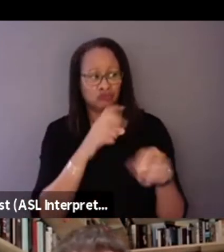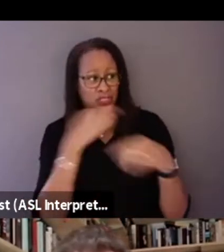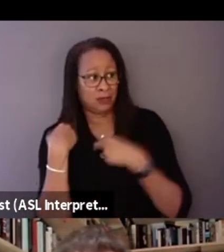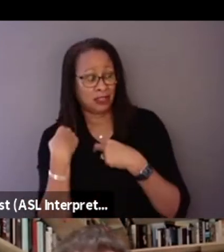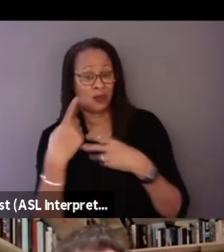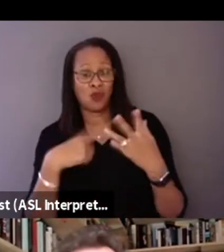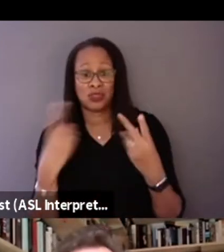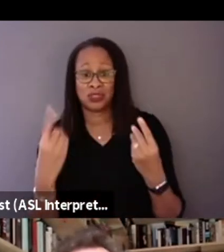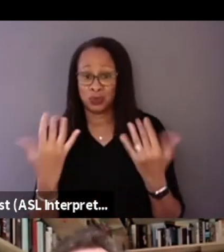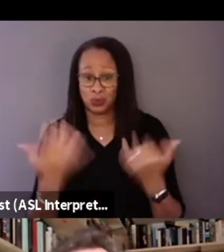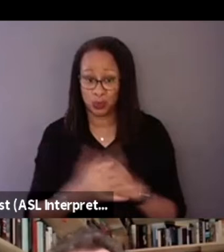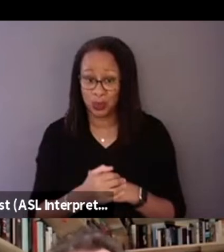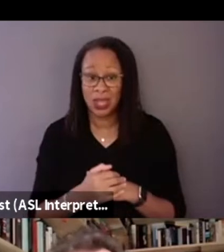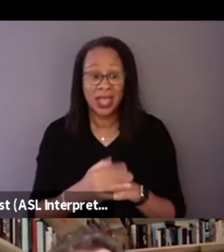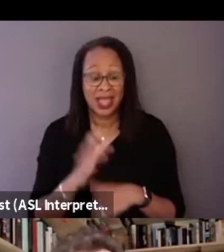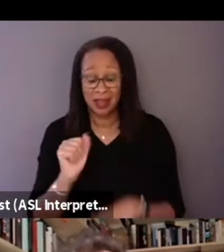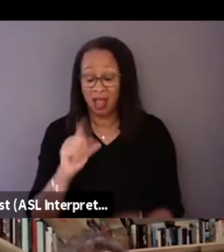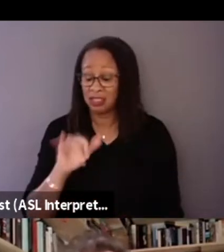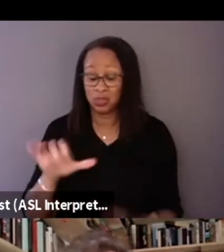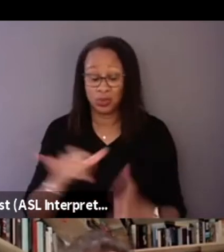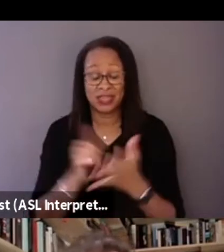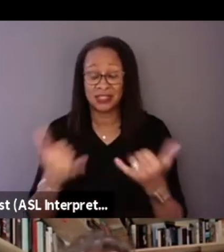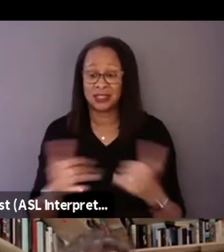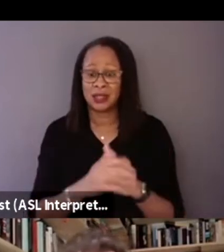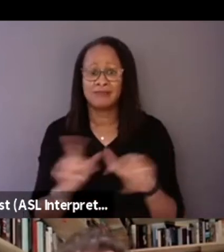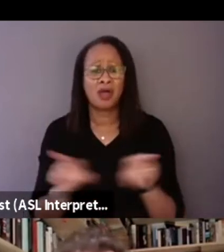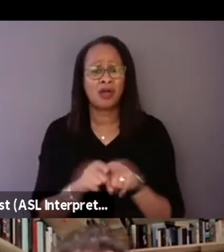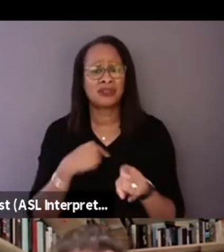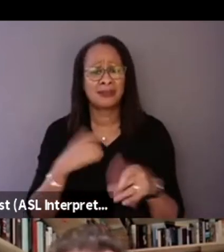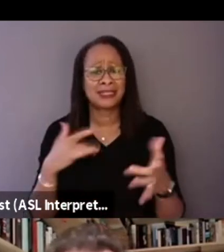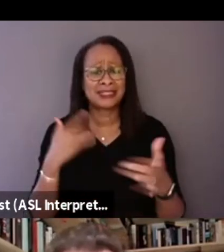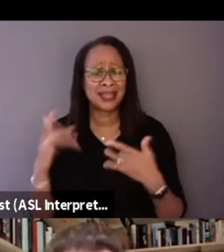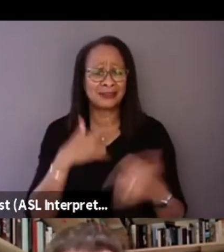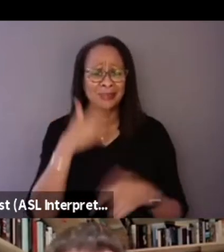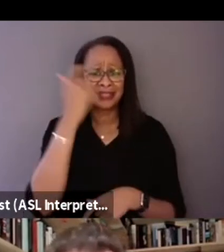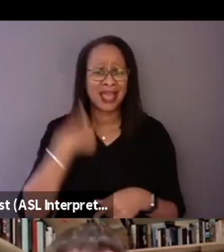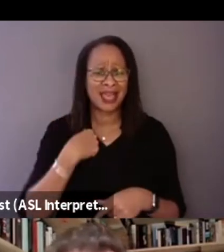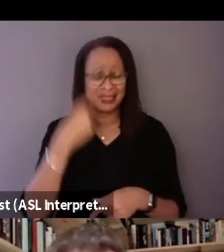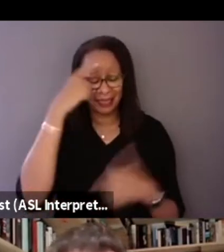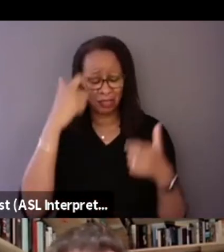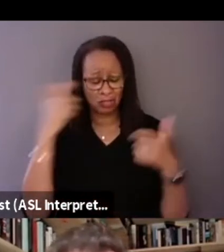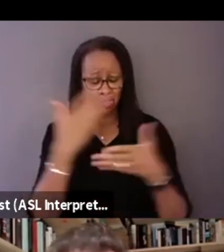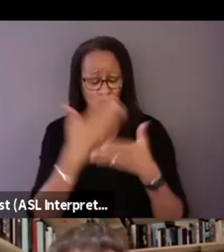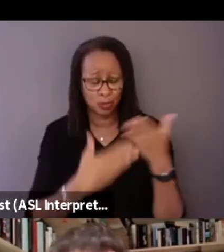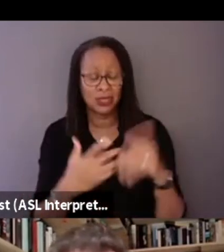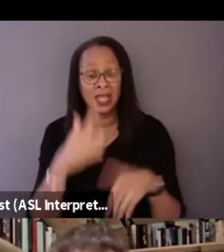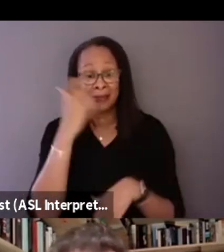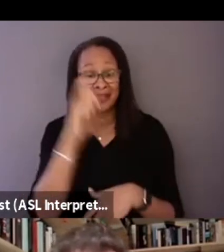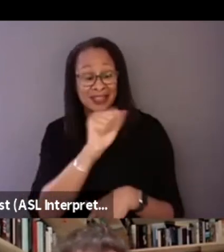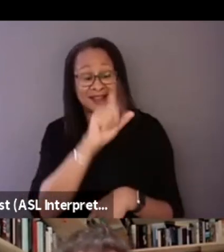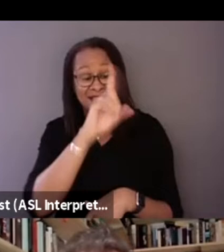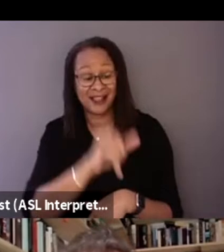I think it's the most relevant moment. I'm also excited because I think as large part in large part due to Ady as Bradley has said,